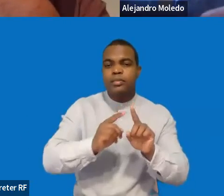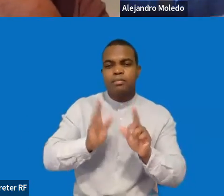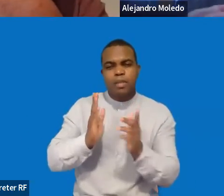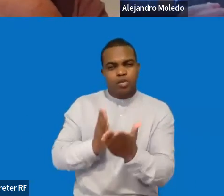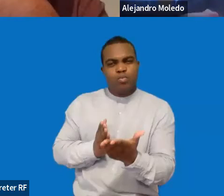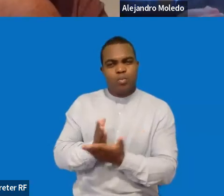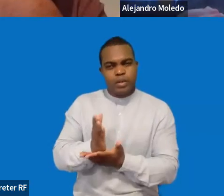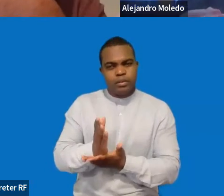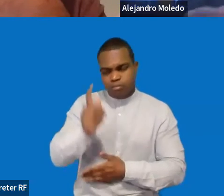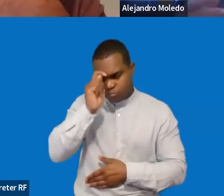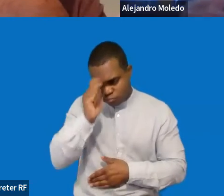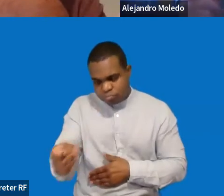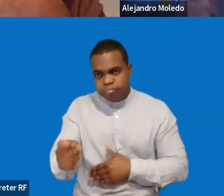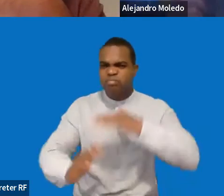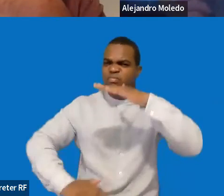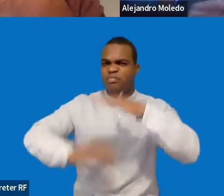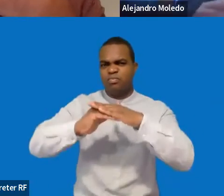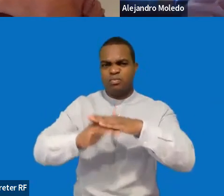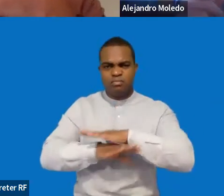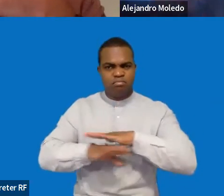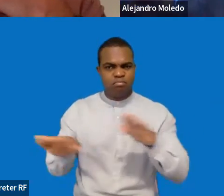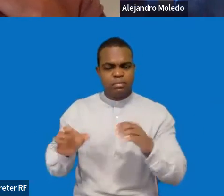as a proof of disability, because that's not included